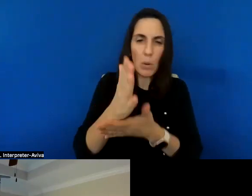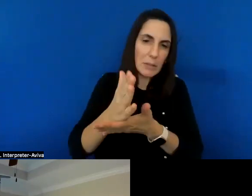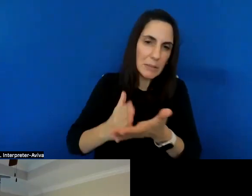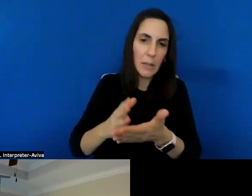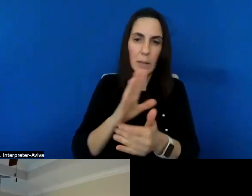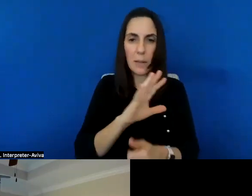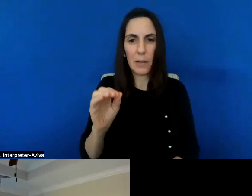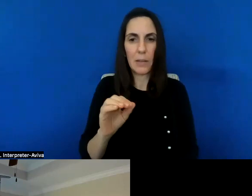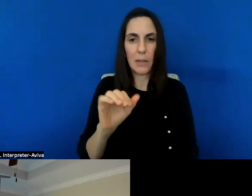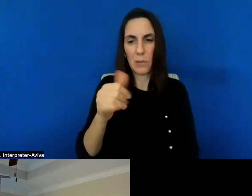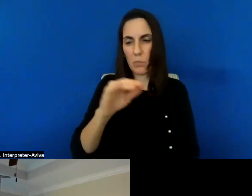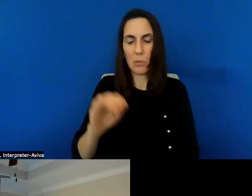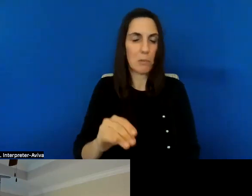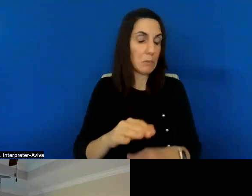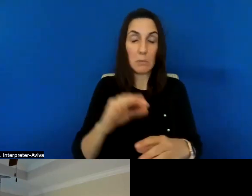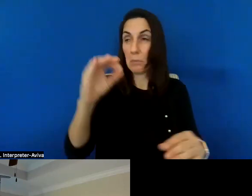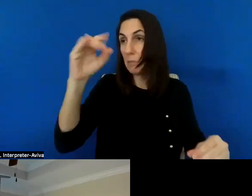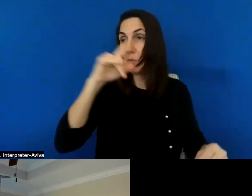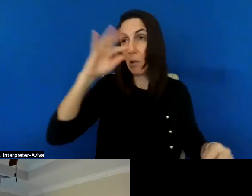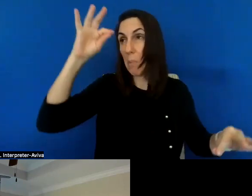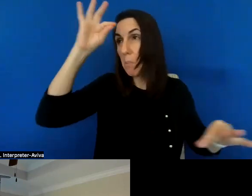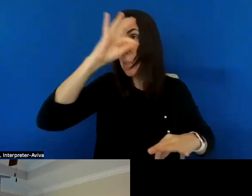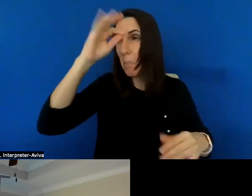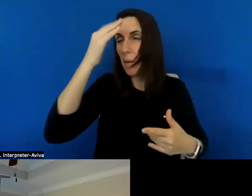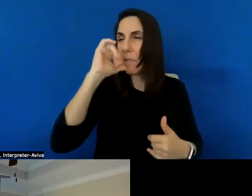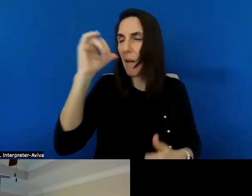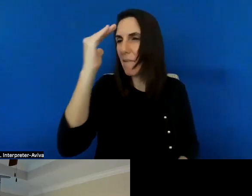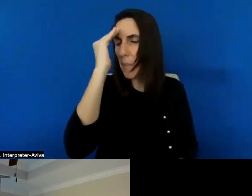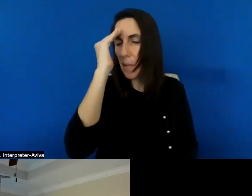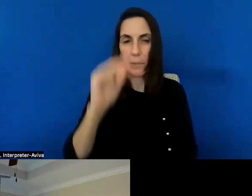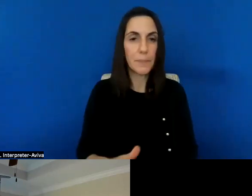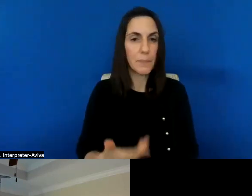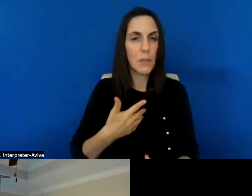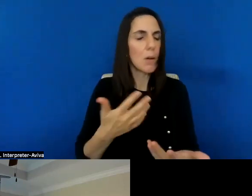11:07:14 So that's that's very helpful. To kind of see where everybody is at.